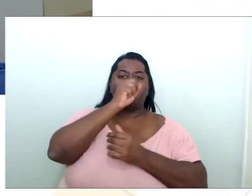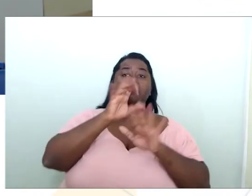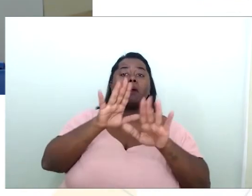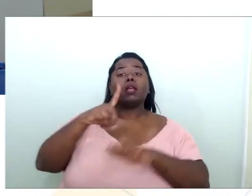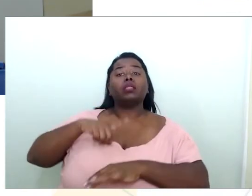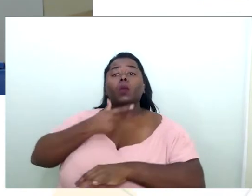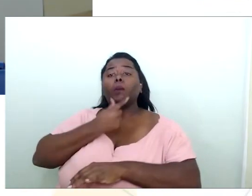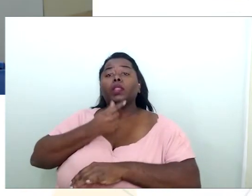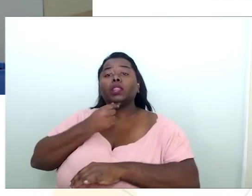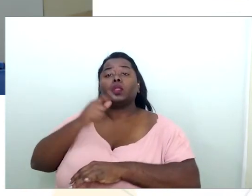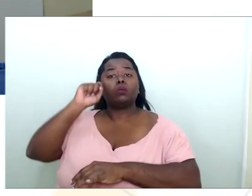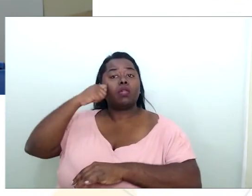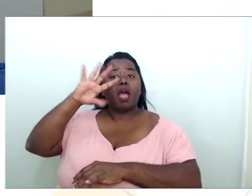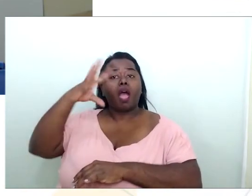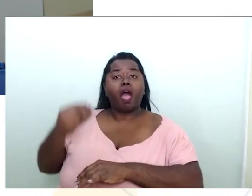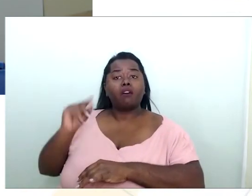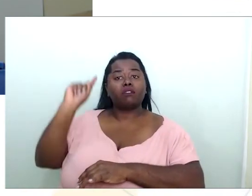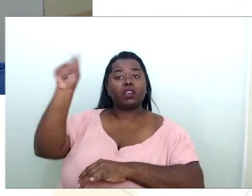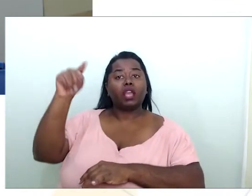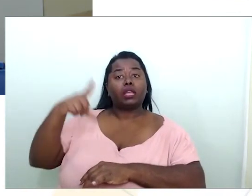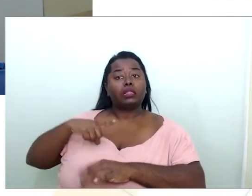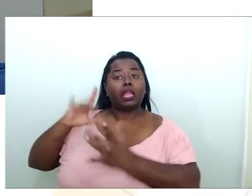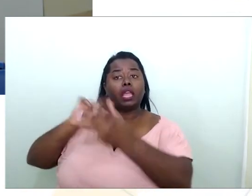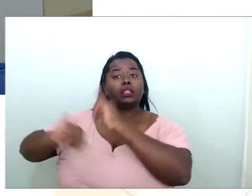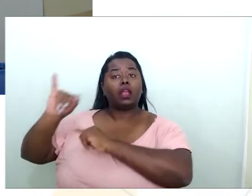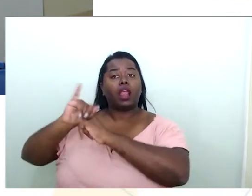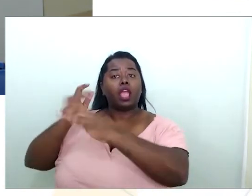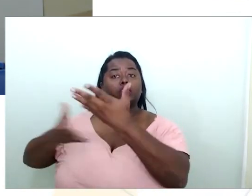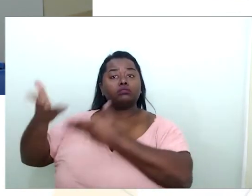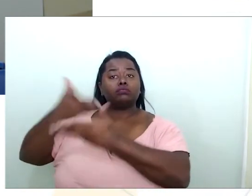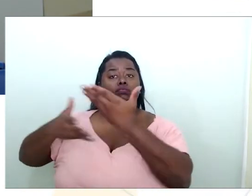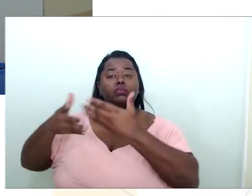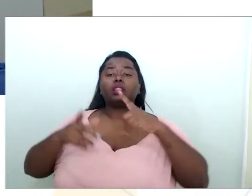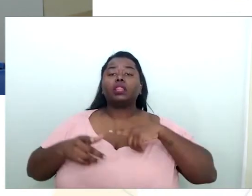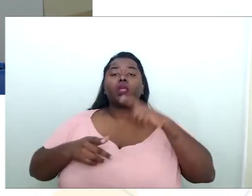connectivity there's a guy in India who has connectivity and they can listen to a